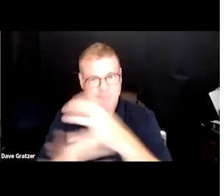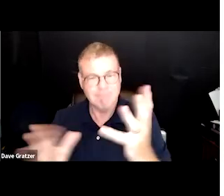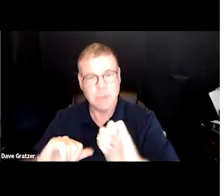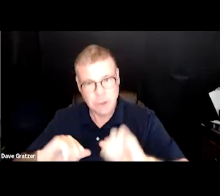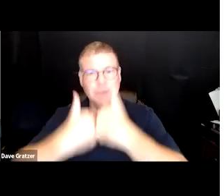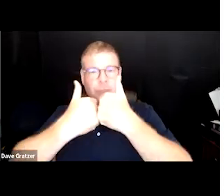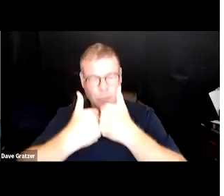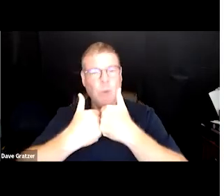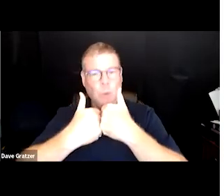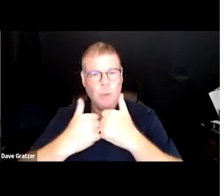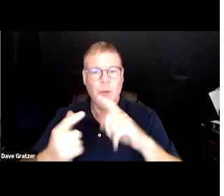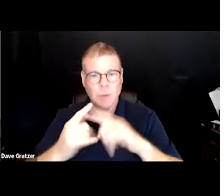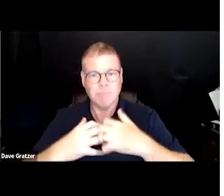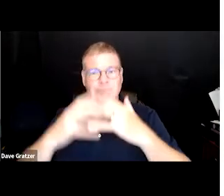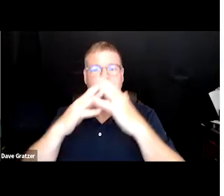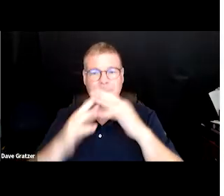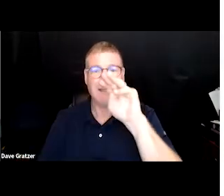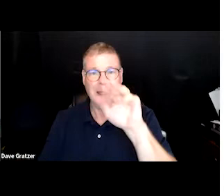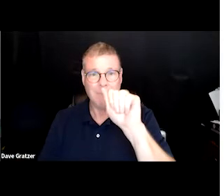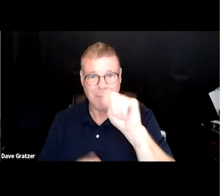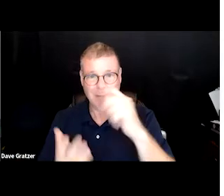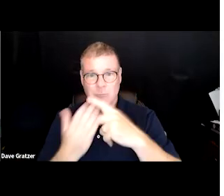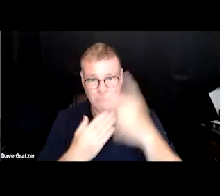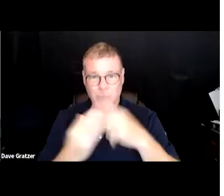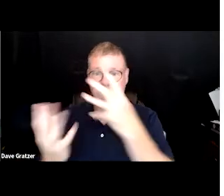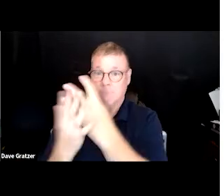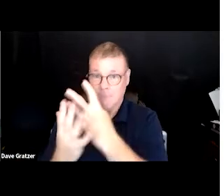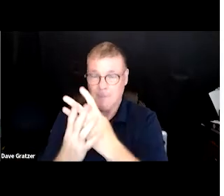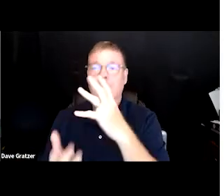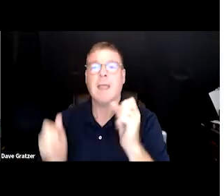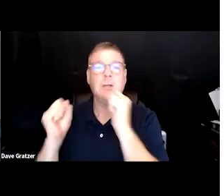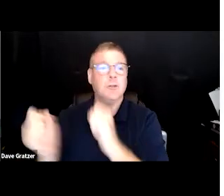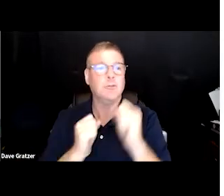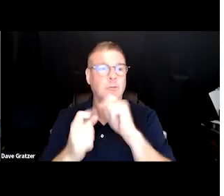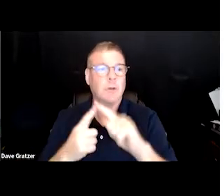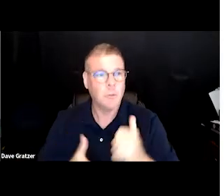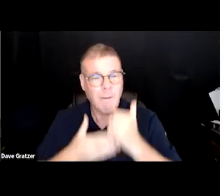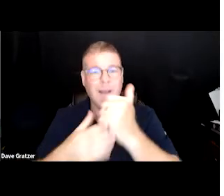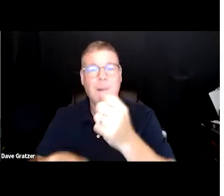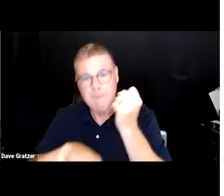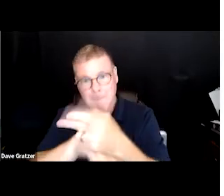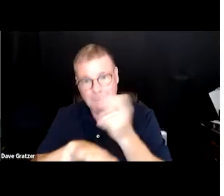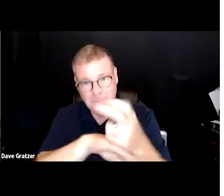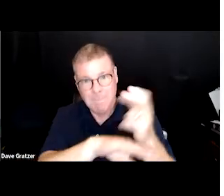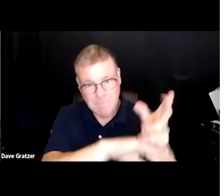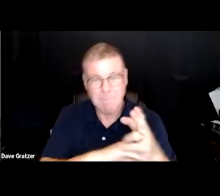MAT program in a correctional setting and strategies that helped us overcome these challenges and barriers.